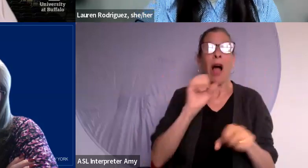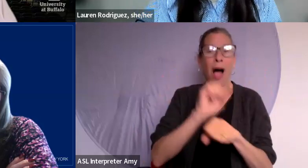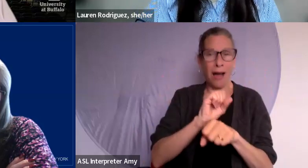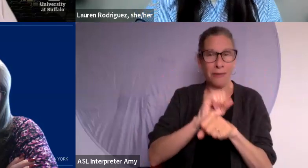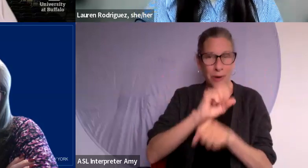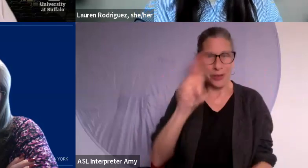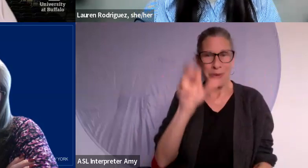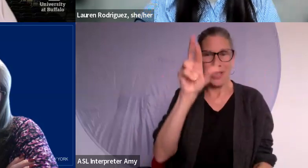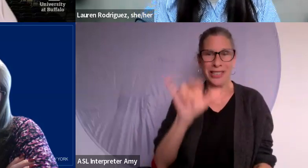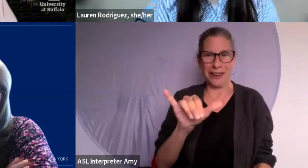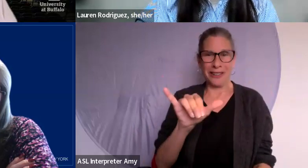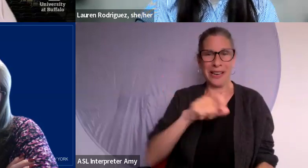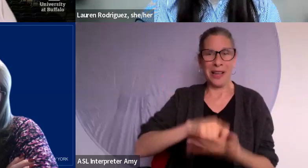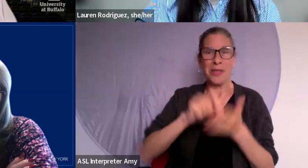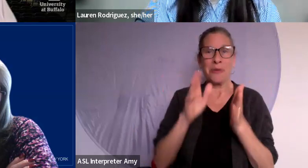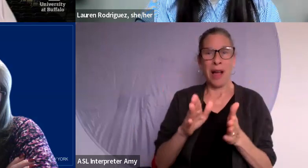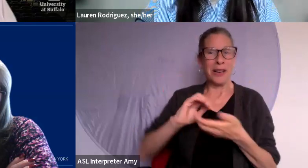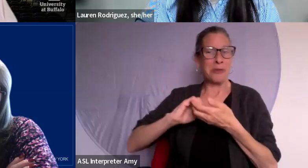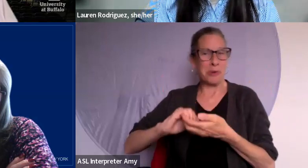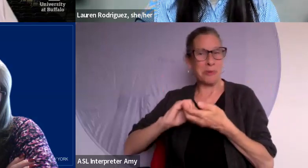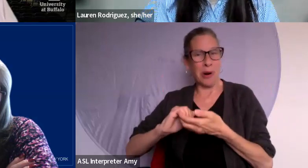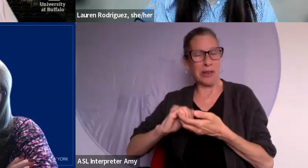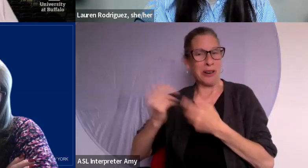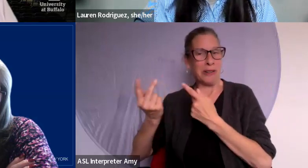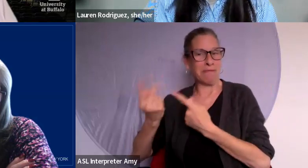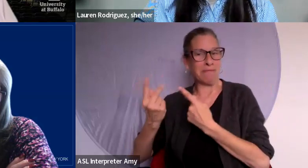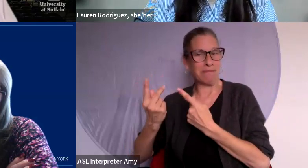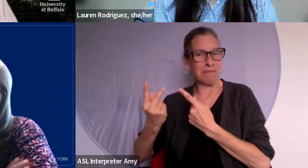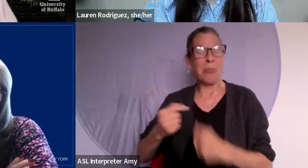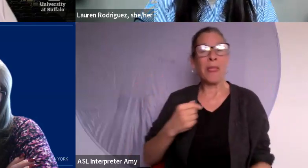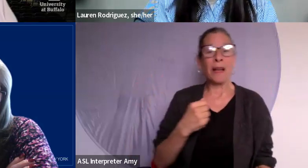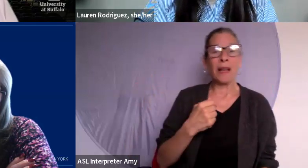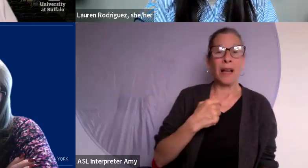past, and I was a partner with Gerry. And I actually am a huge